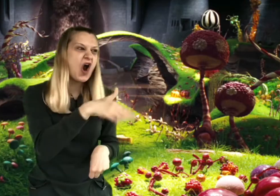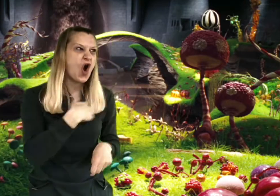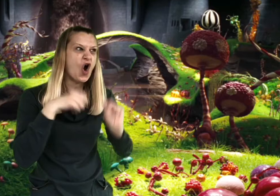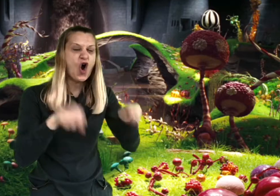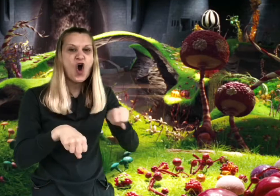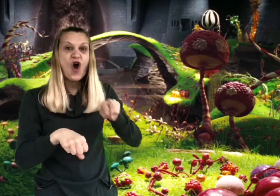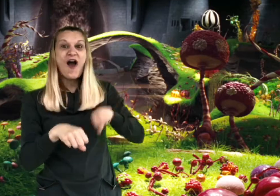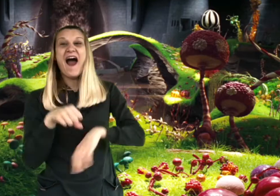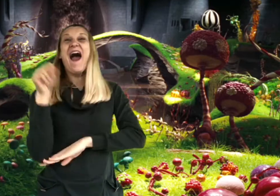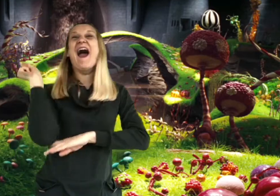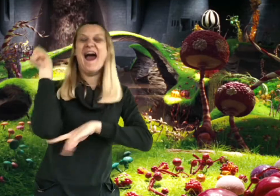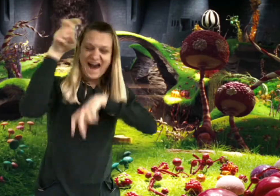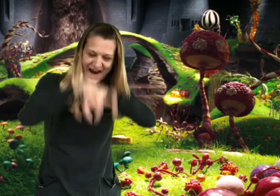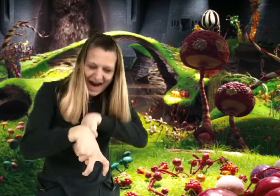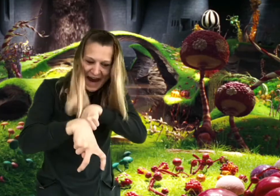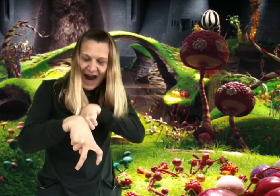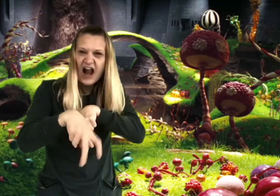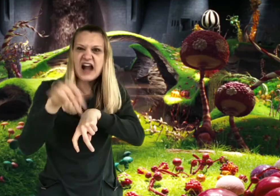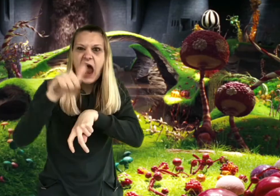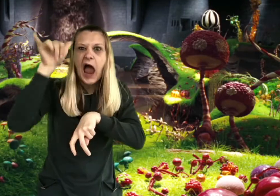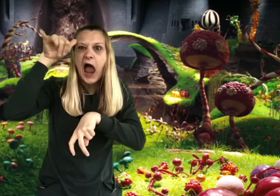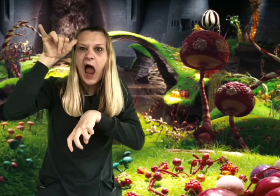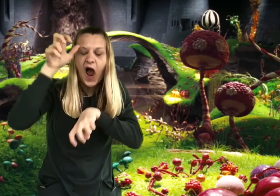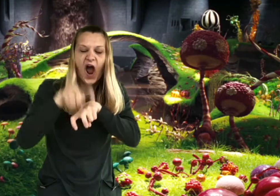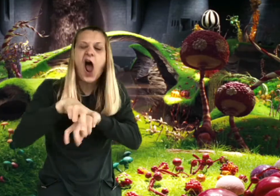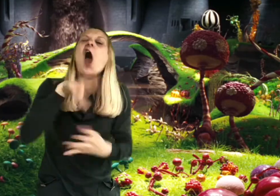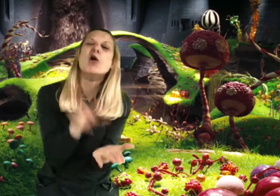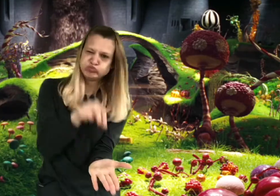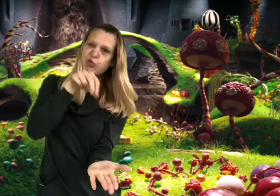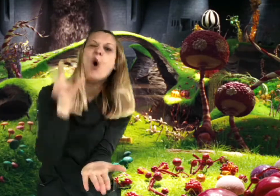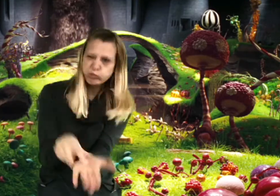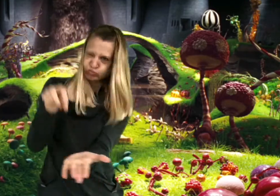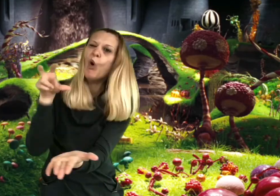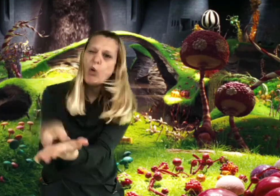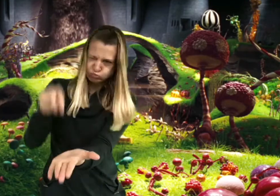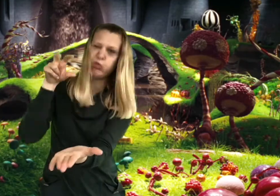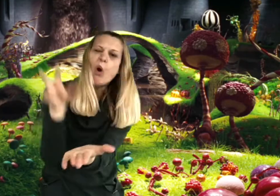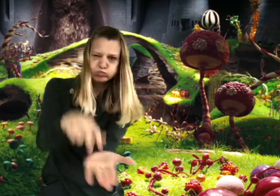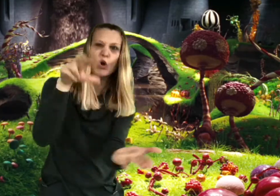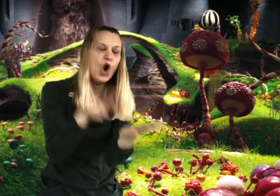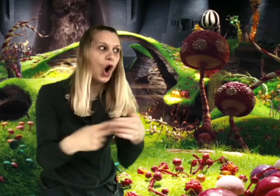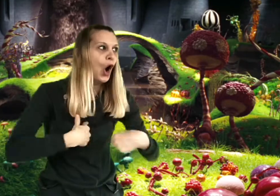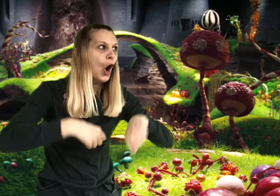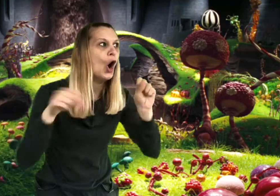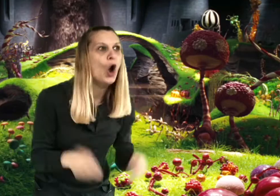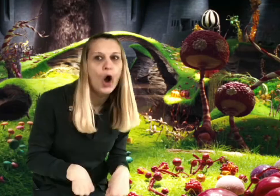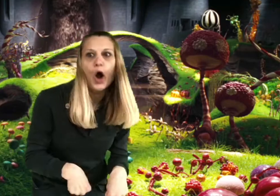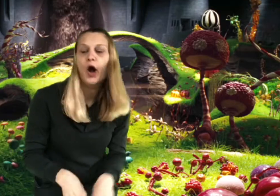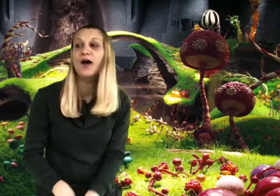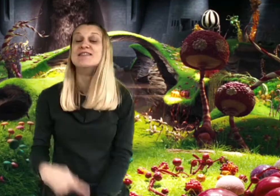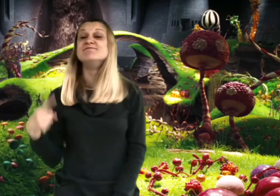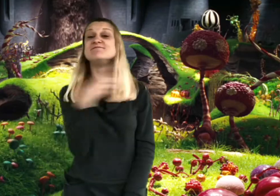"I could go around on all fours like a cow and eat every blade of grass in the field!’